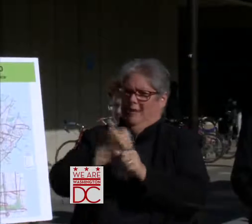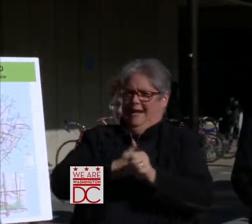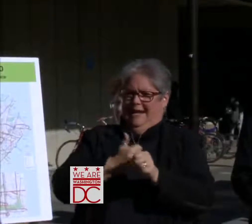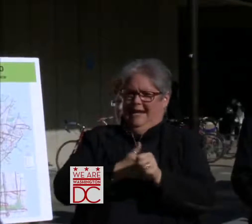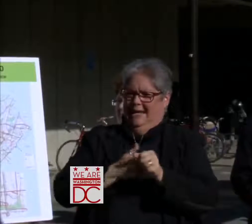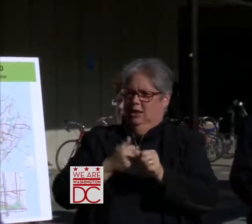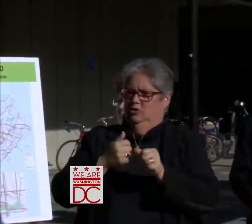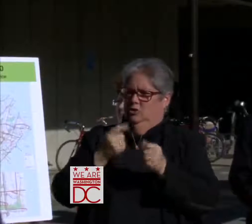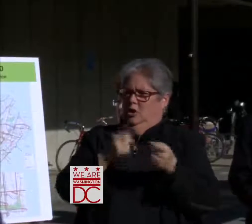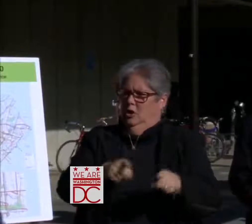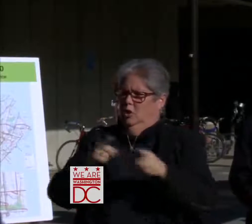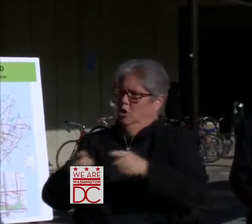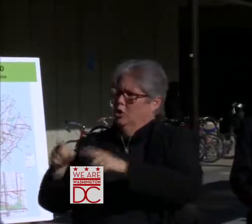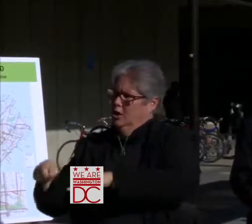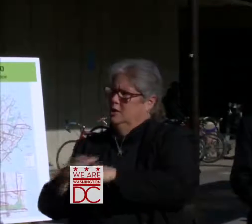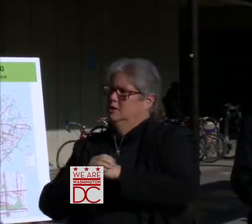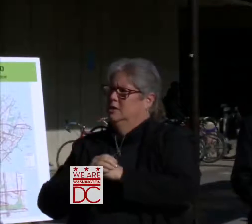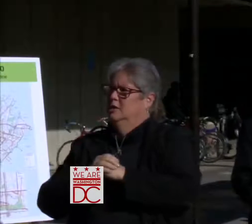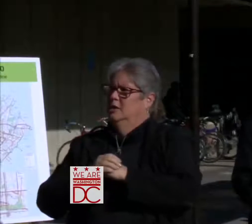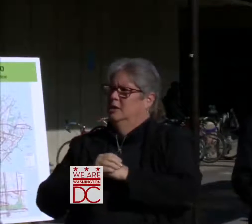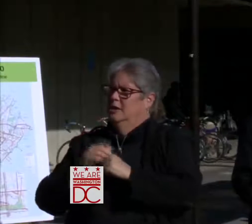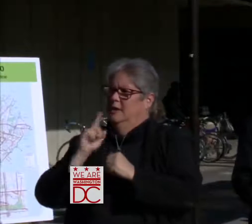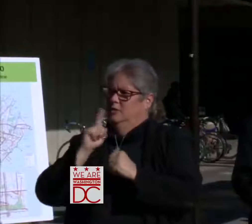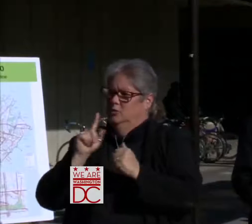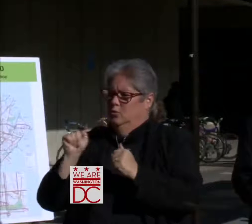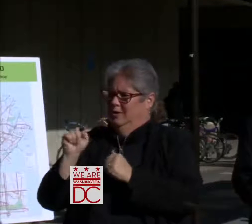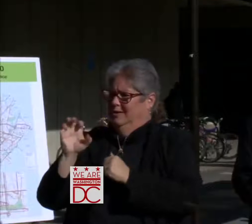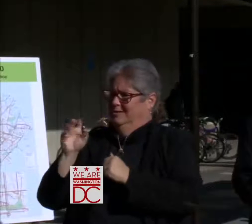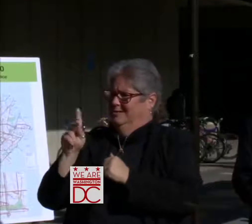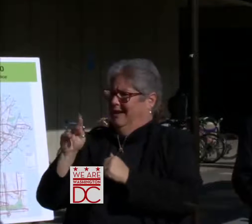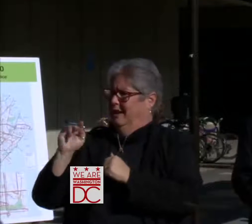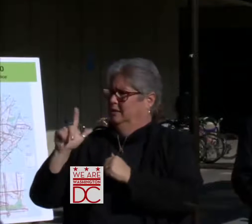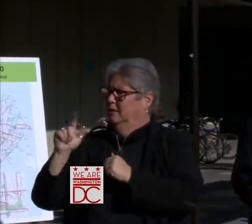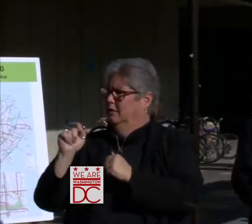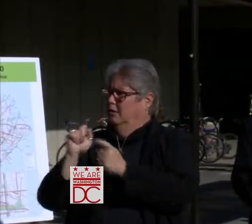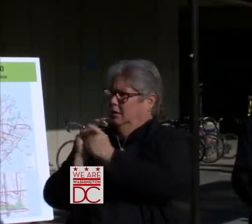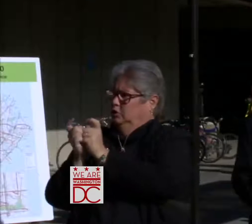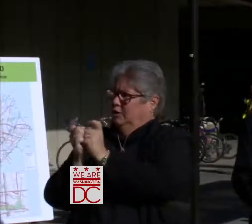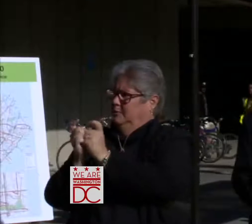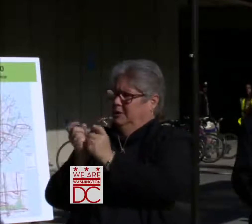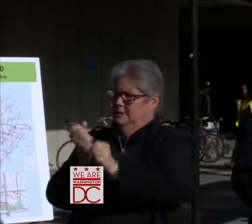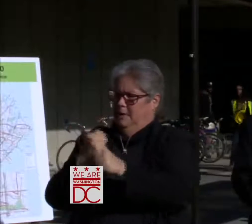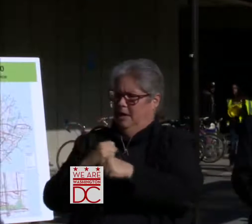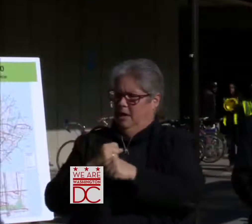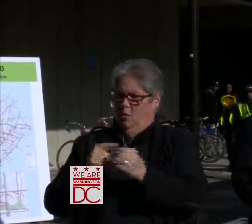THESE ARE TACTICAL ADJUSTMENTS THAT ARE MADE ONCE WE START TO